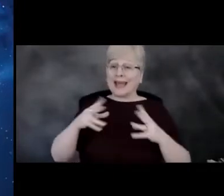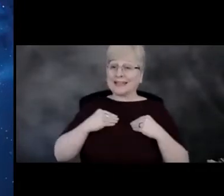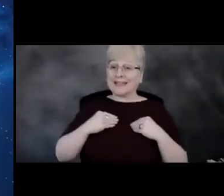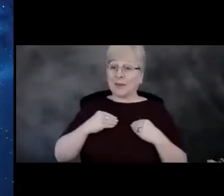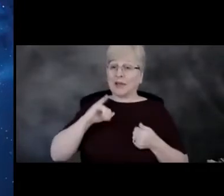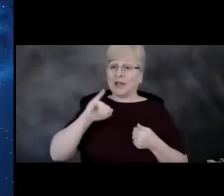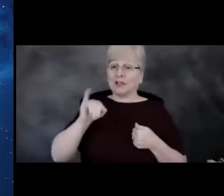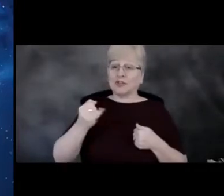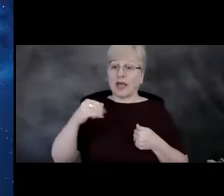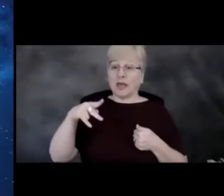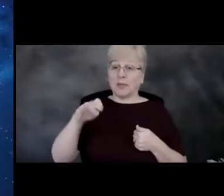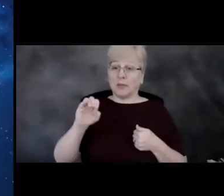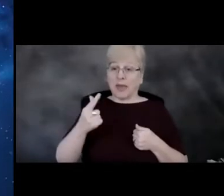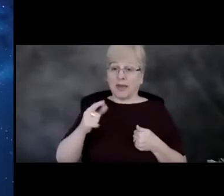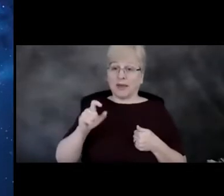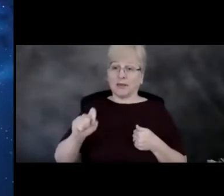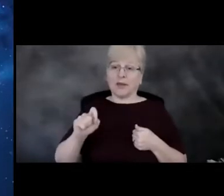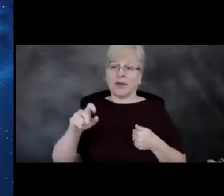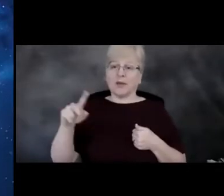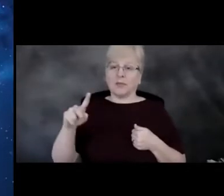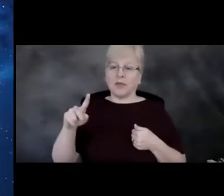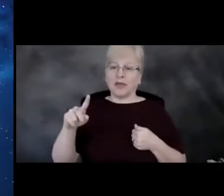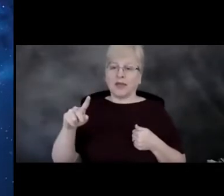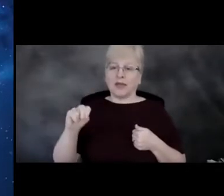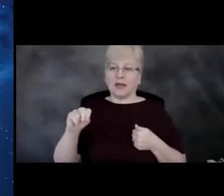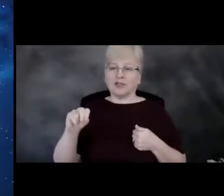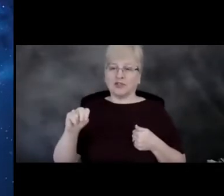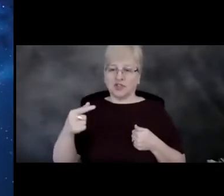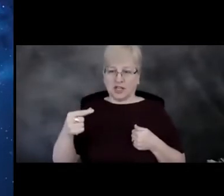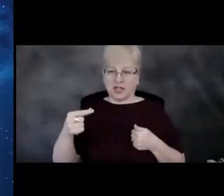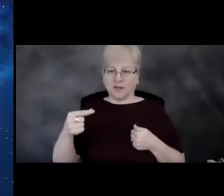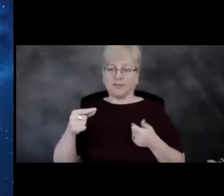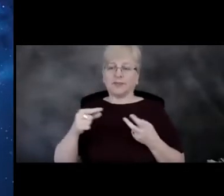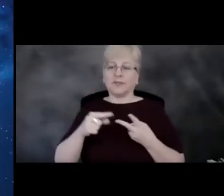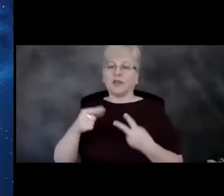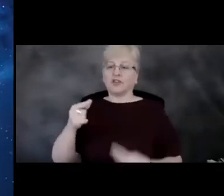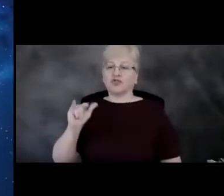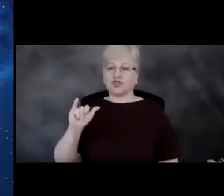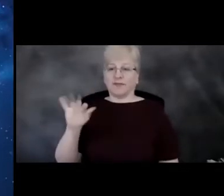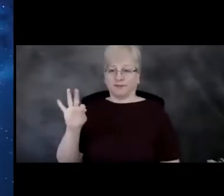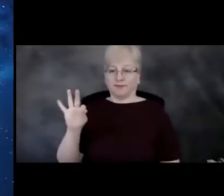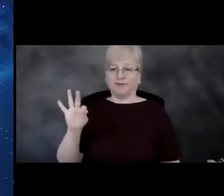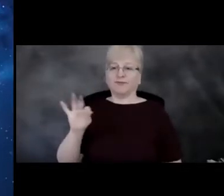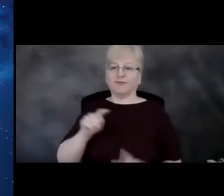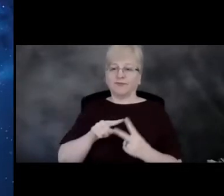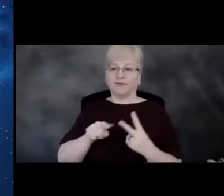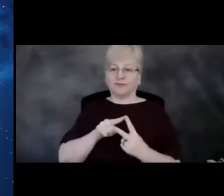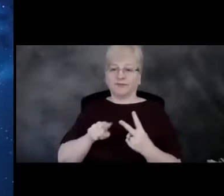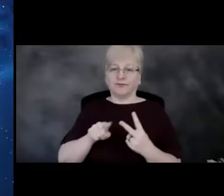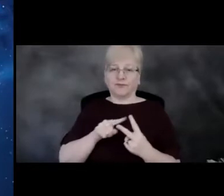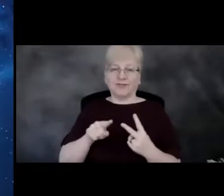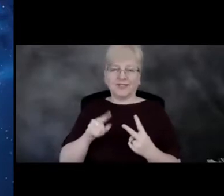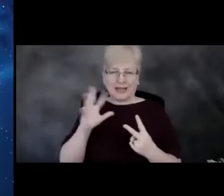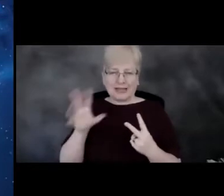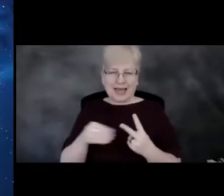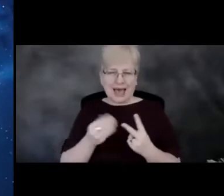And GIFS> 16:51:01 so let's add another image here.